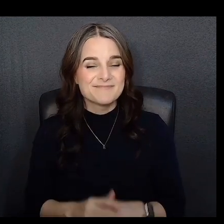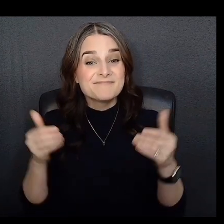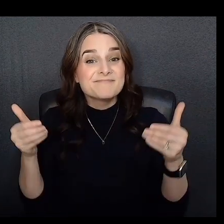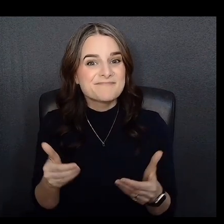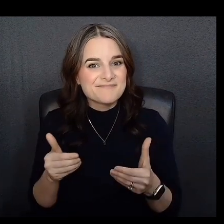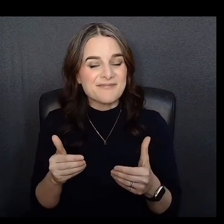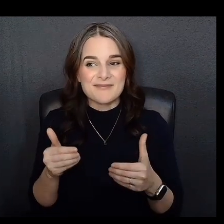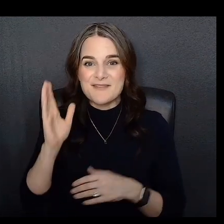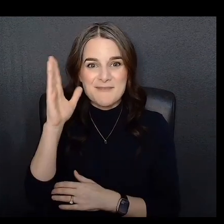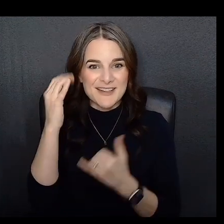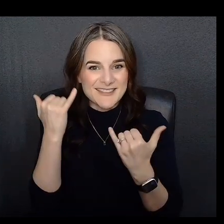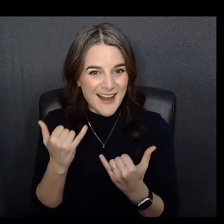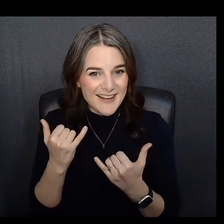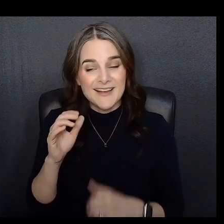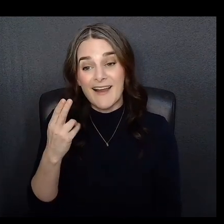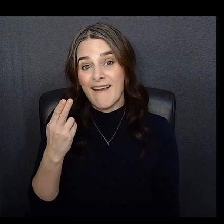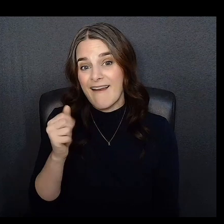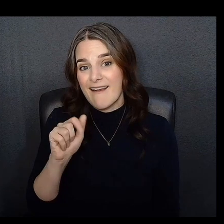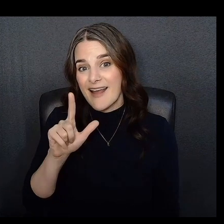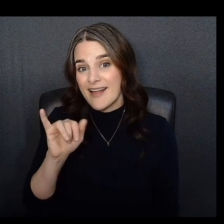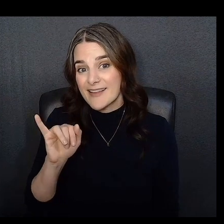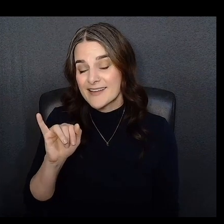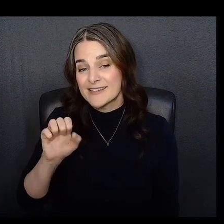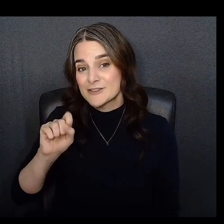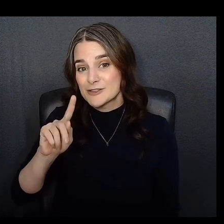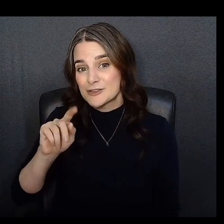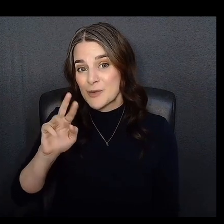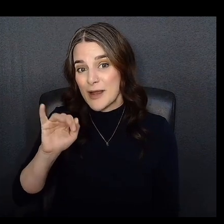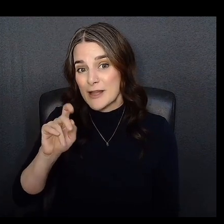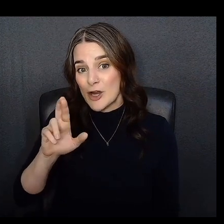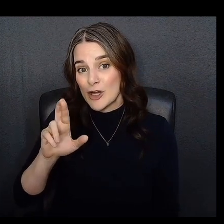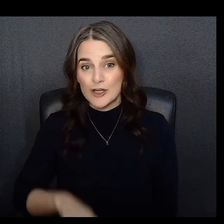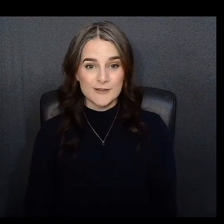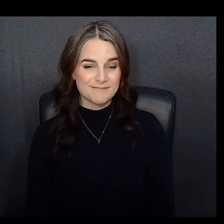for the day, Hali Strickler. Hi, everyone.